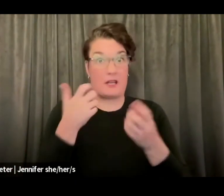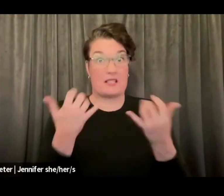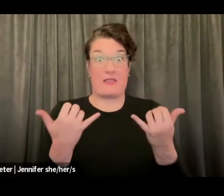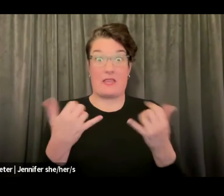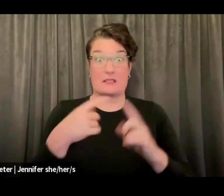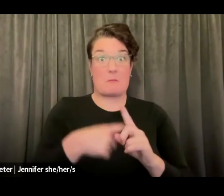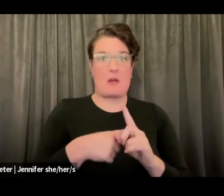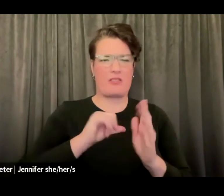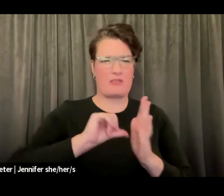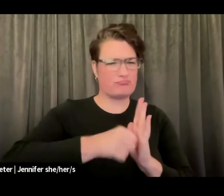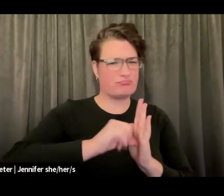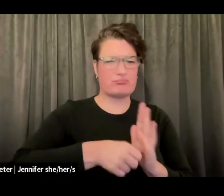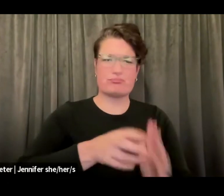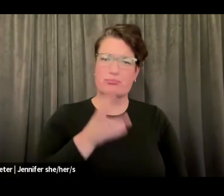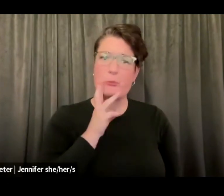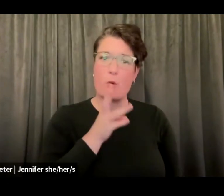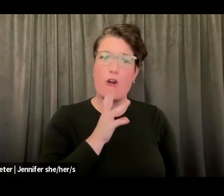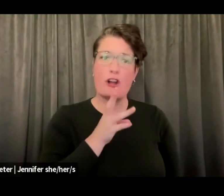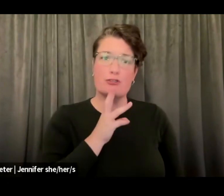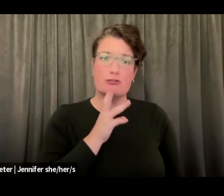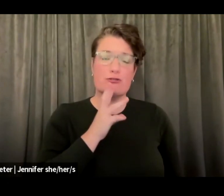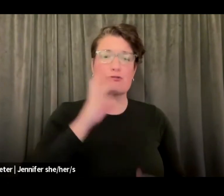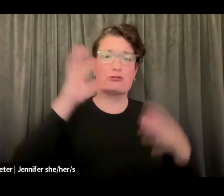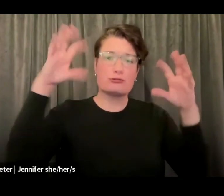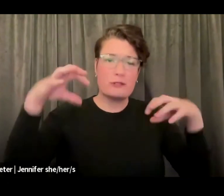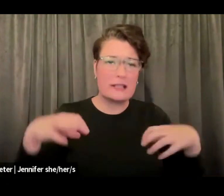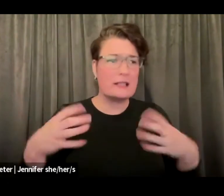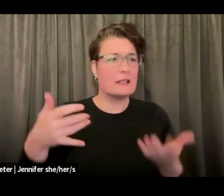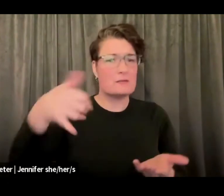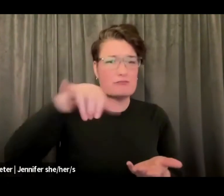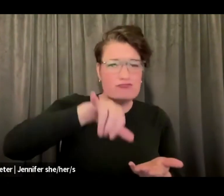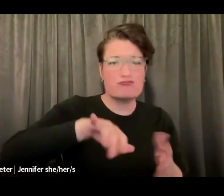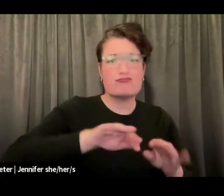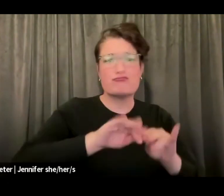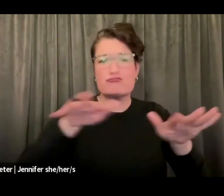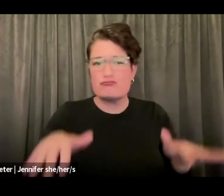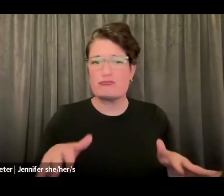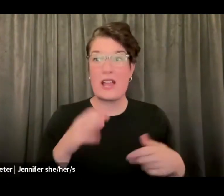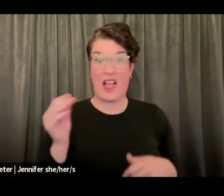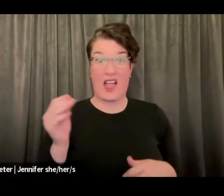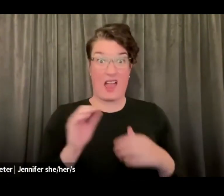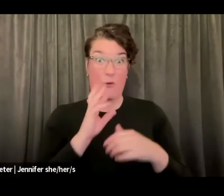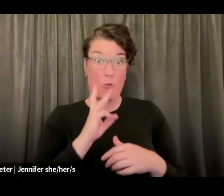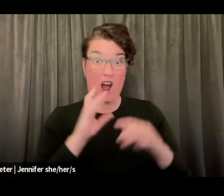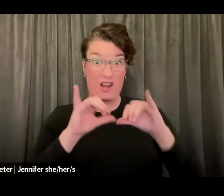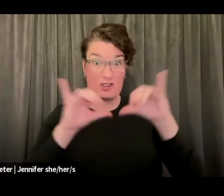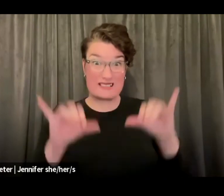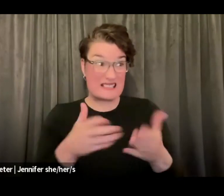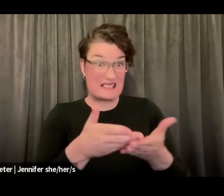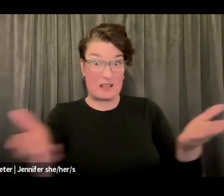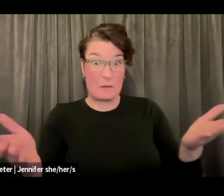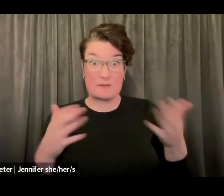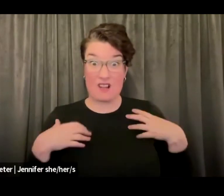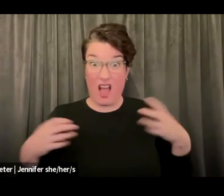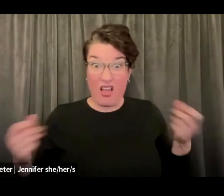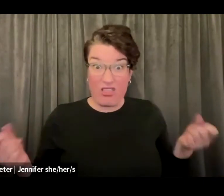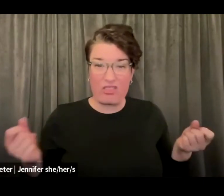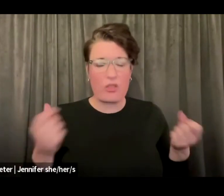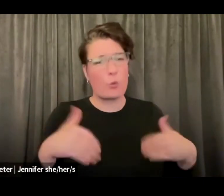water and the importance and health of our water systems and We were talking